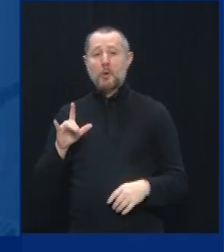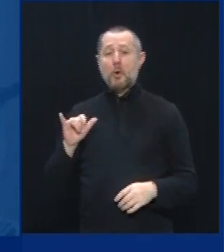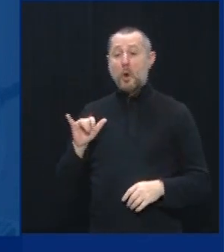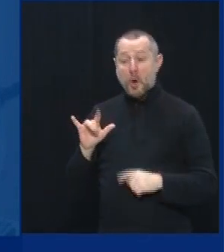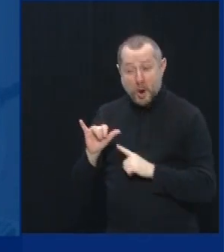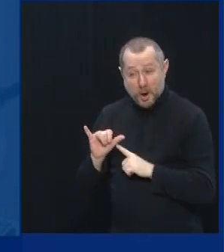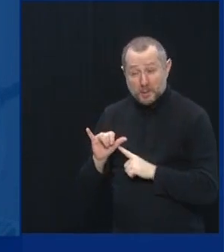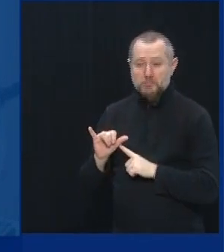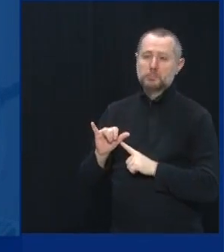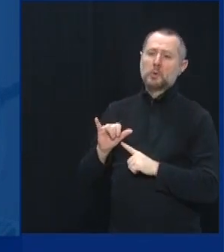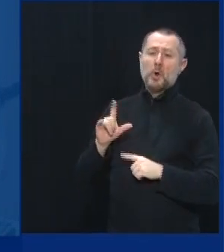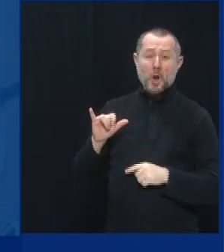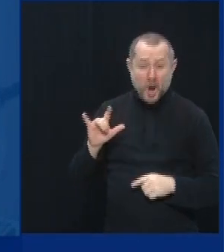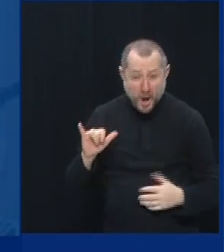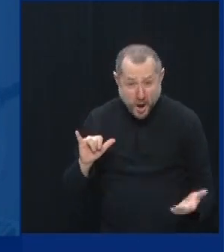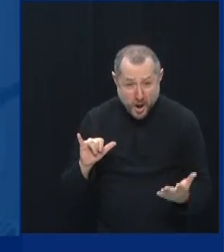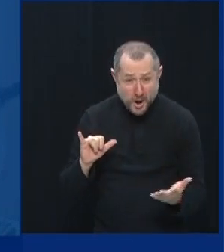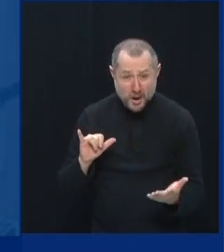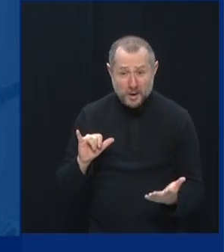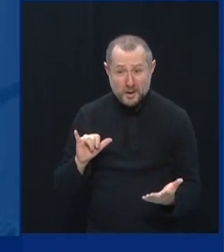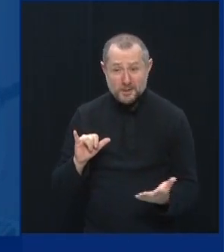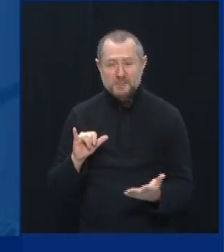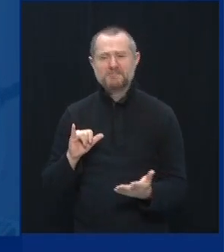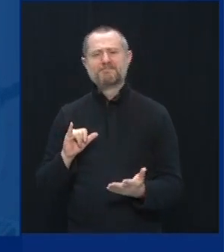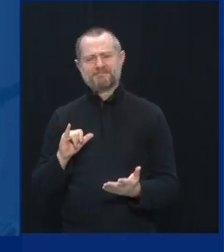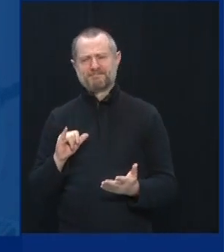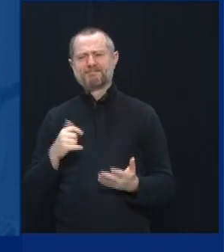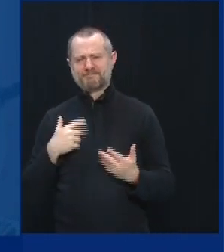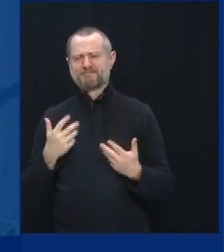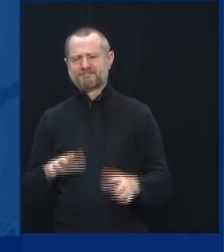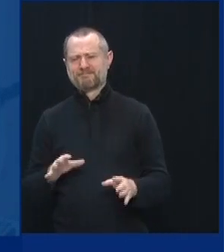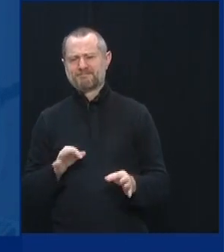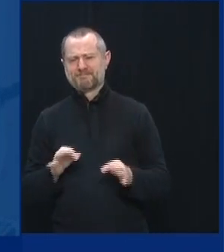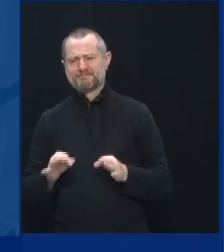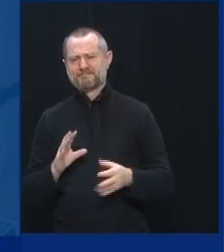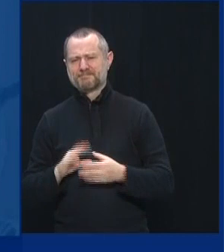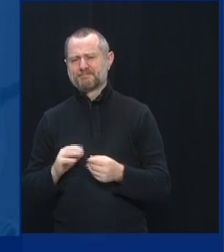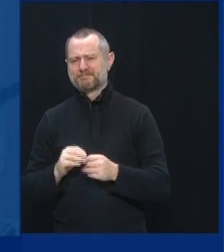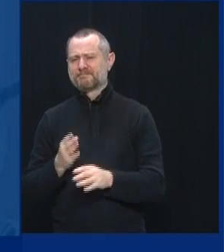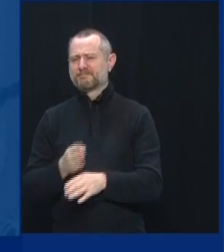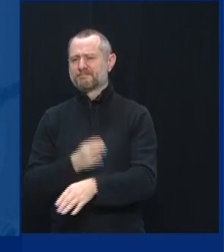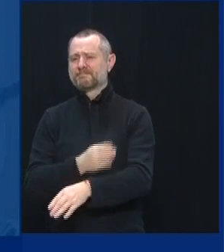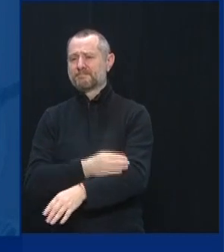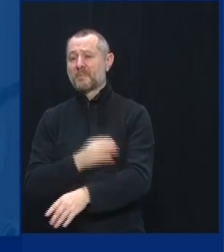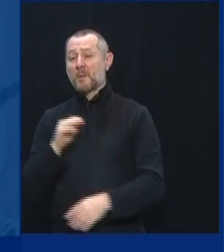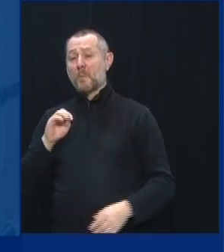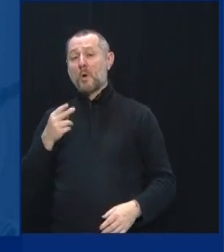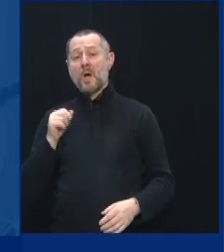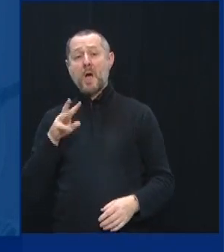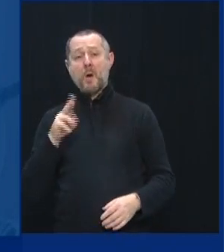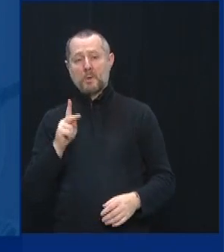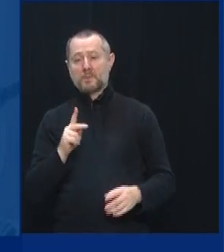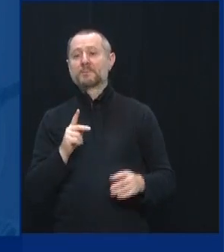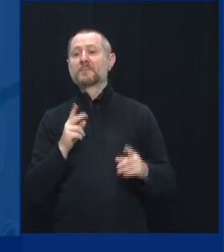ICU UP 3 AND PATIENTS UP 17. THIS IS THE PERCENTAGE HOSPITALIZED, LONG ISLAND, LONG